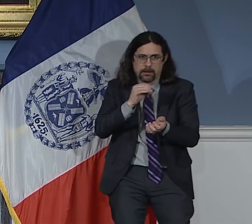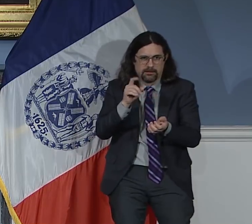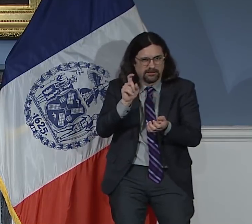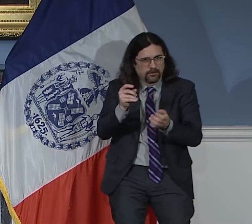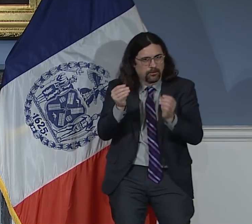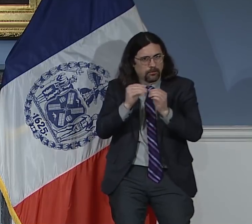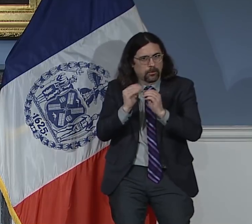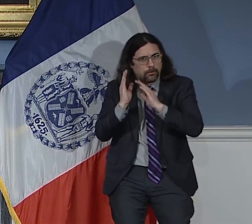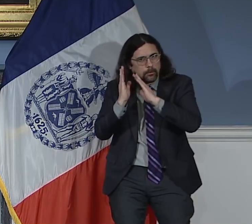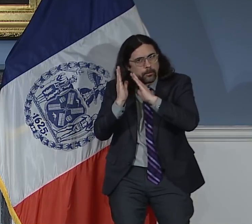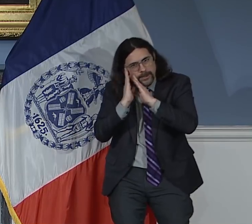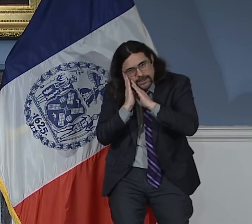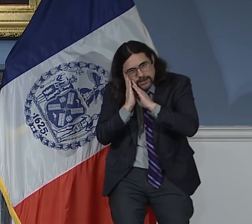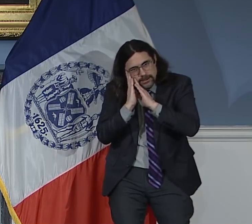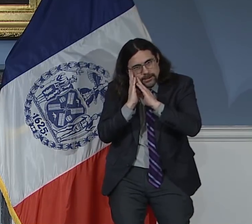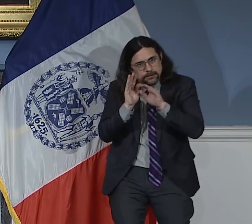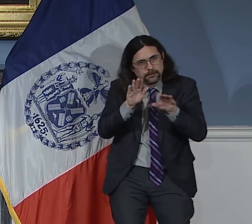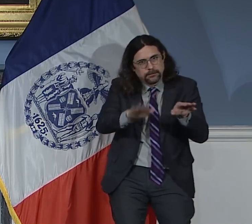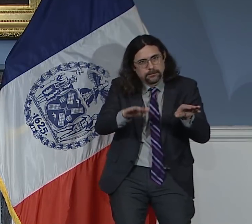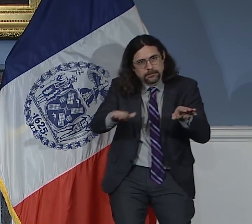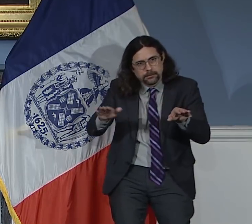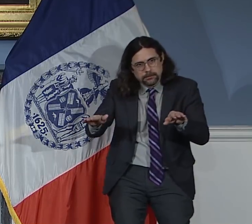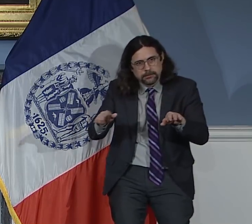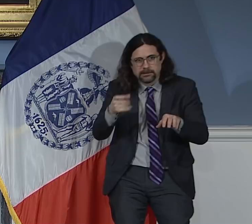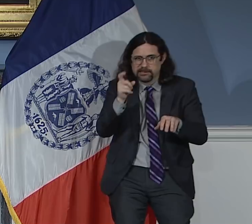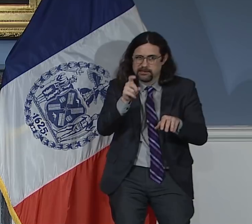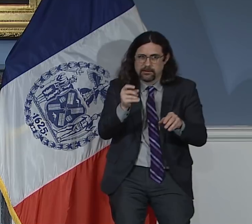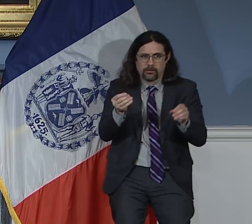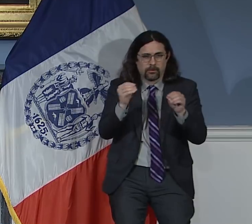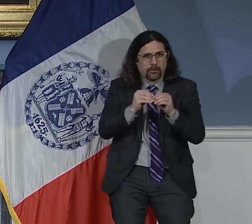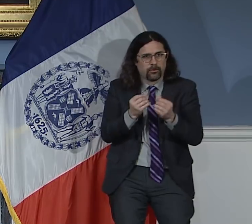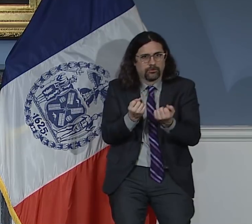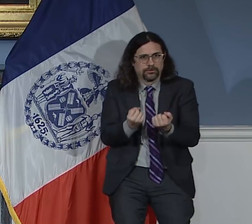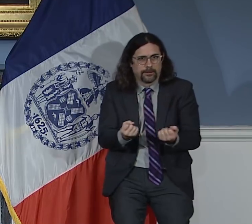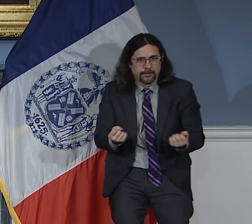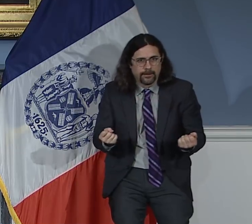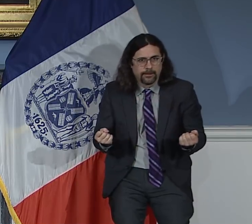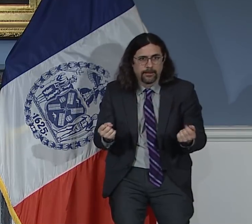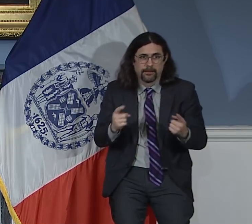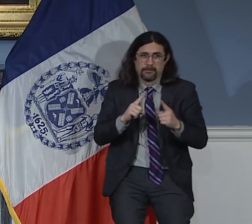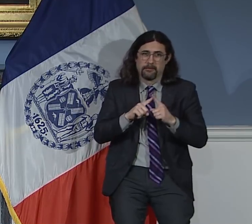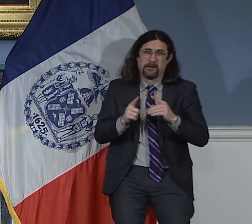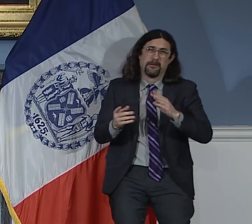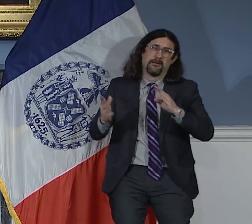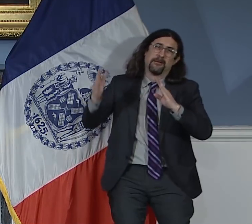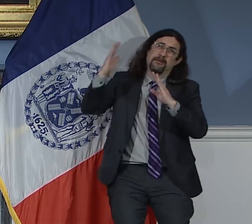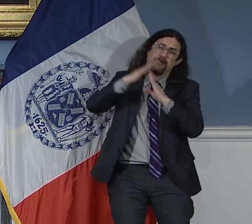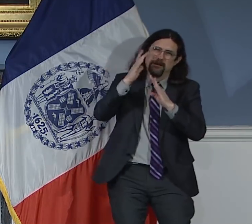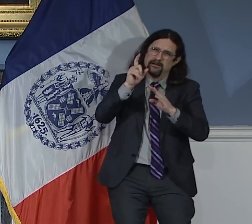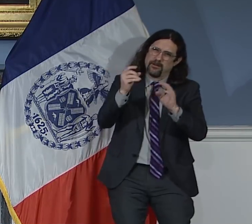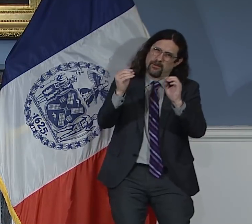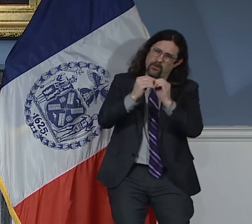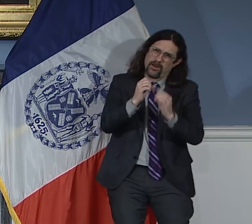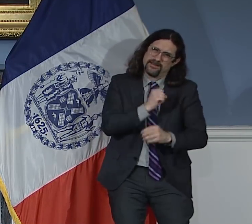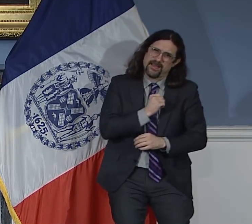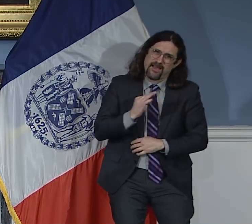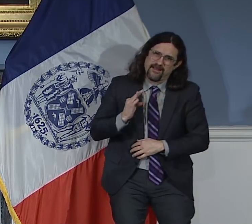ABILITIES AND BEDS IS CRUCIAL, BUT THE SINGLE MOST IMPORTANT FAORCT IS PERSONNEL. WE'RE GOING TO